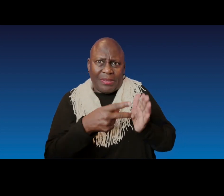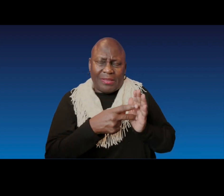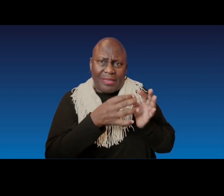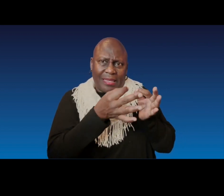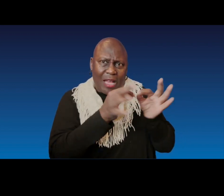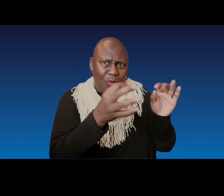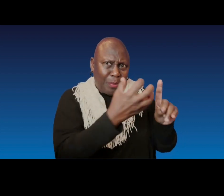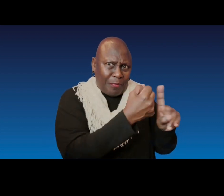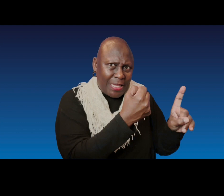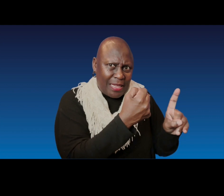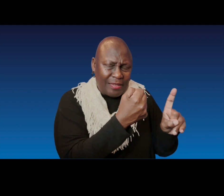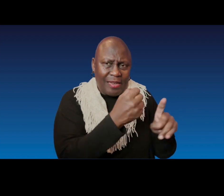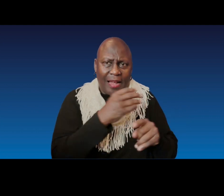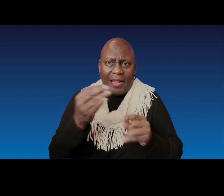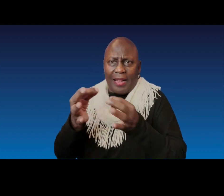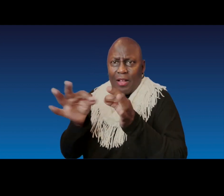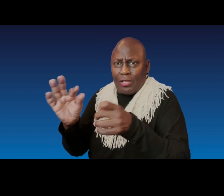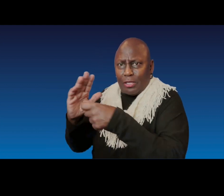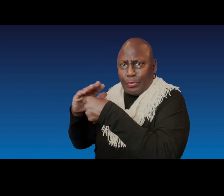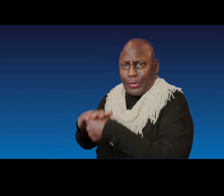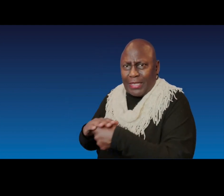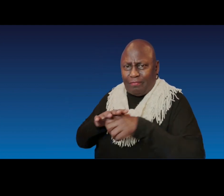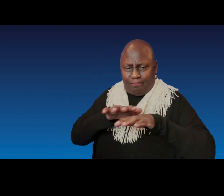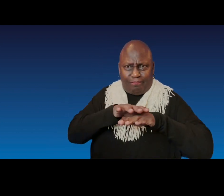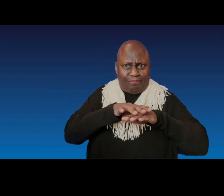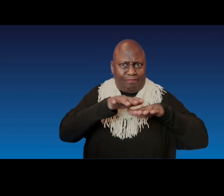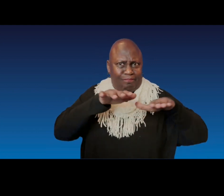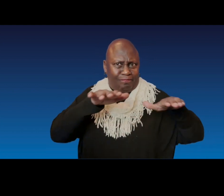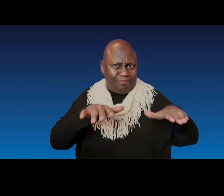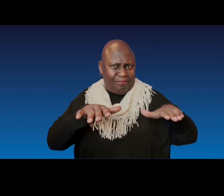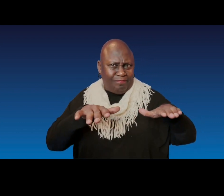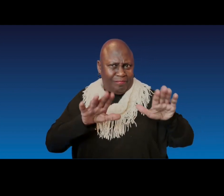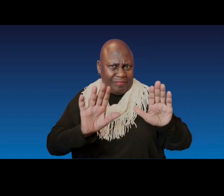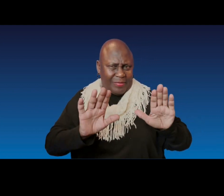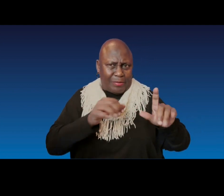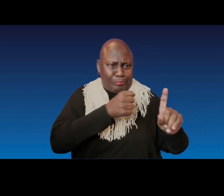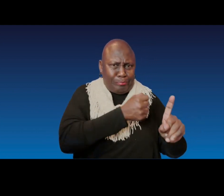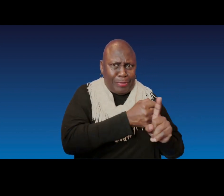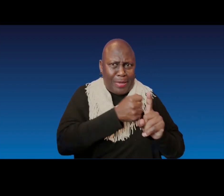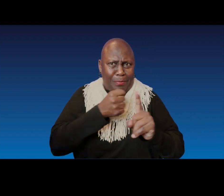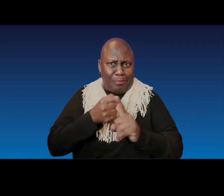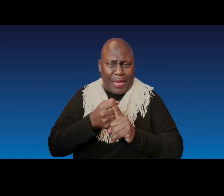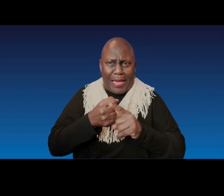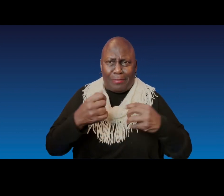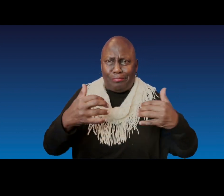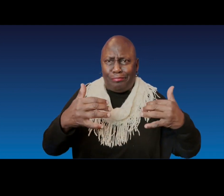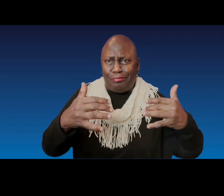deprivation and language suppression and the different impacts.